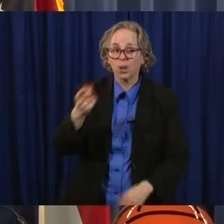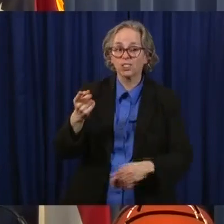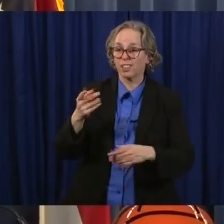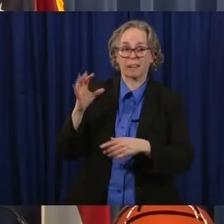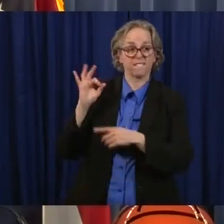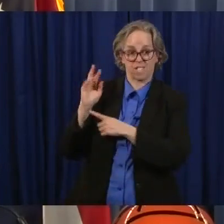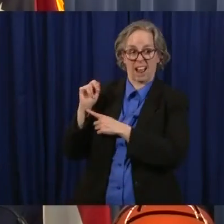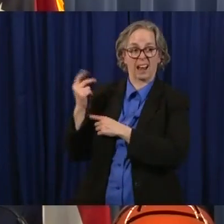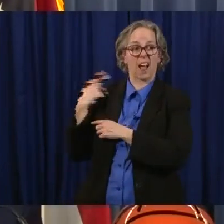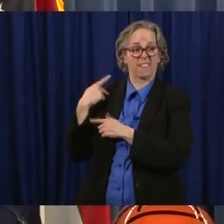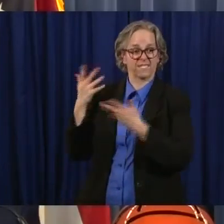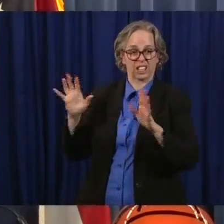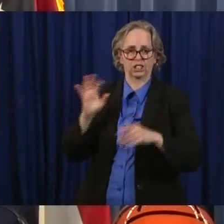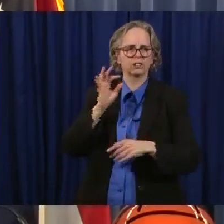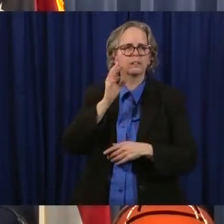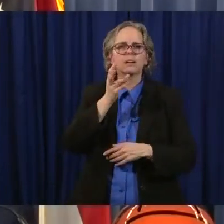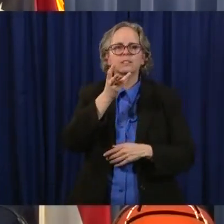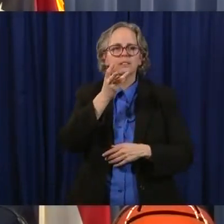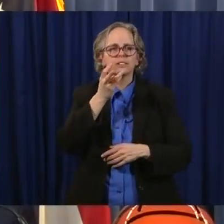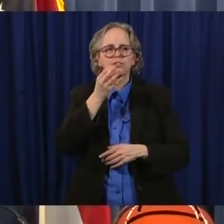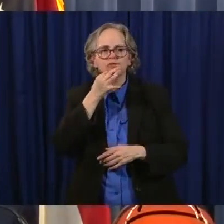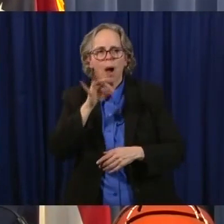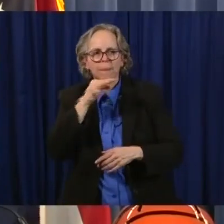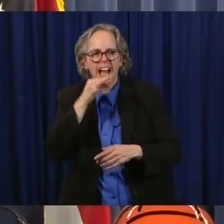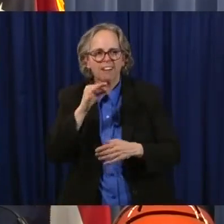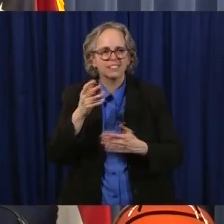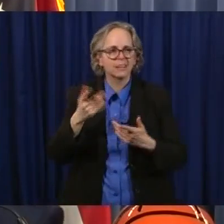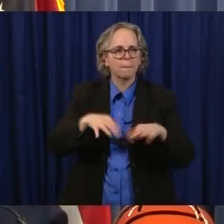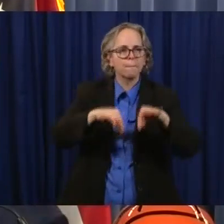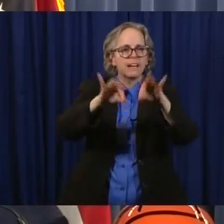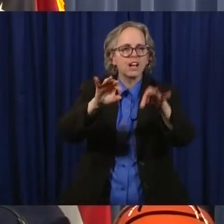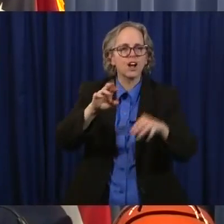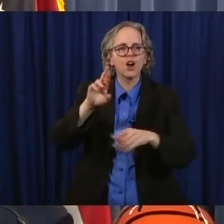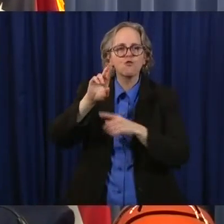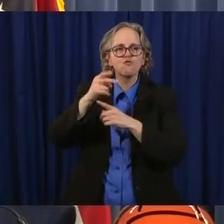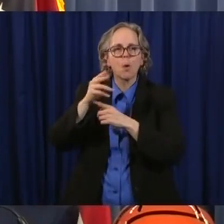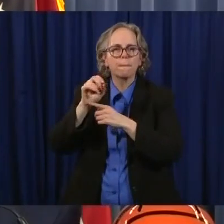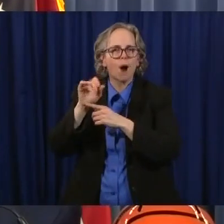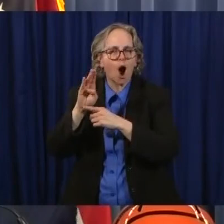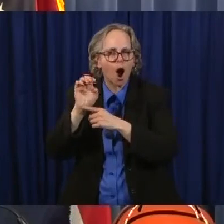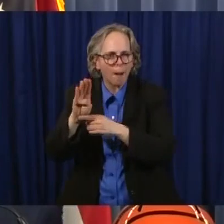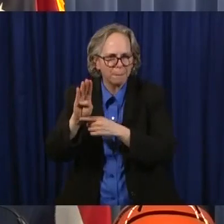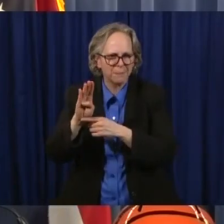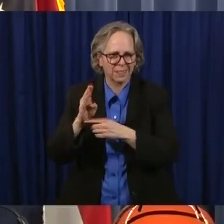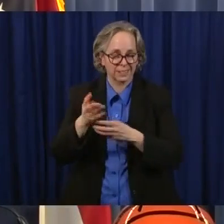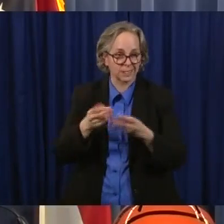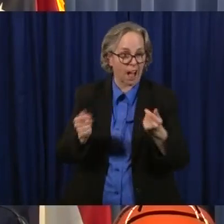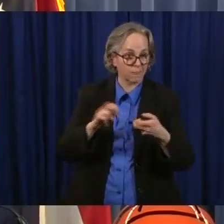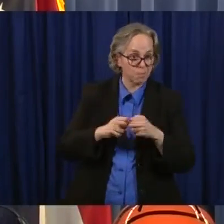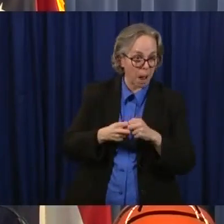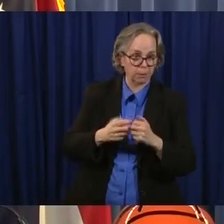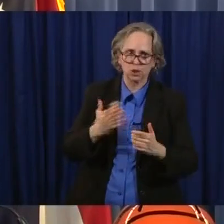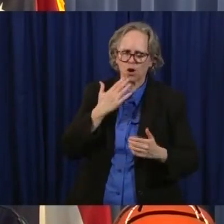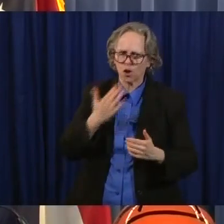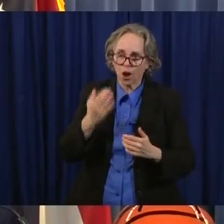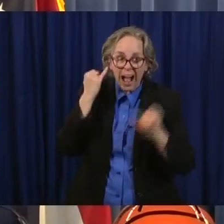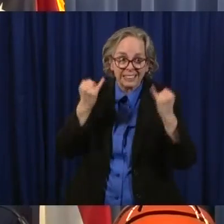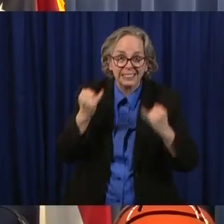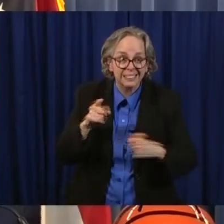IN OHIO WITH EXPERTISE WE HAVE. I TOLD DR. MARK WEIR THAT FRAN HAD STRAWBERRIES AND SHE FIXED RHUBARB AND SOLVE THE PROBLEM WELL WHEN SHE MADE A